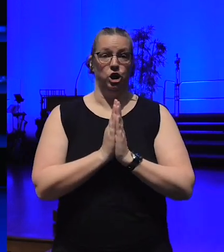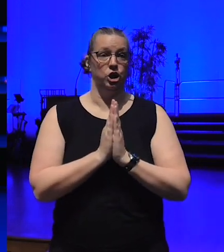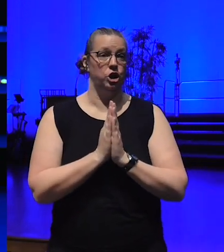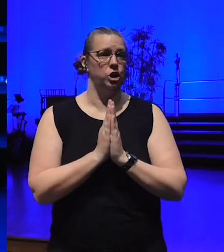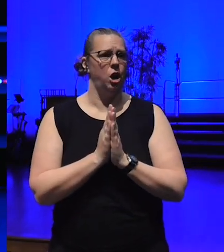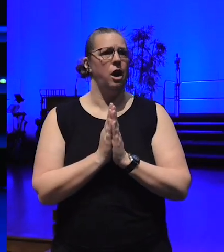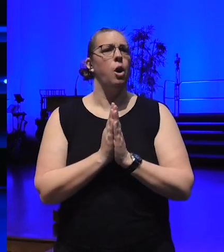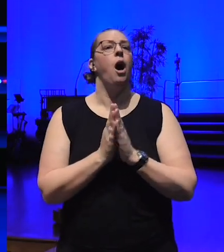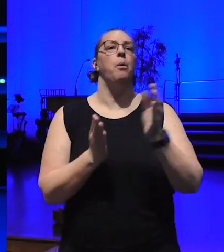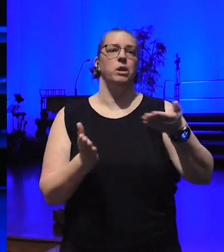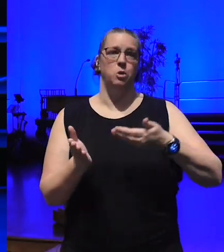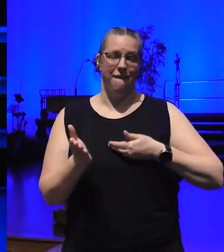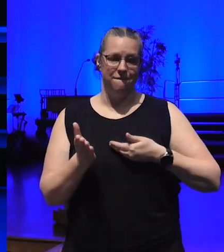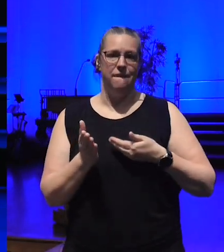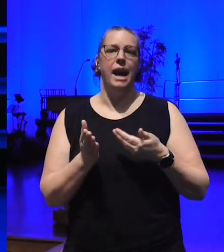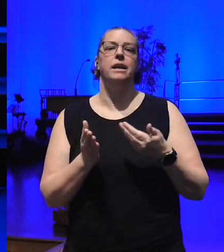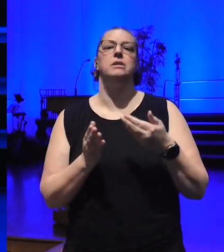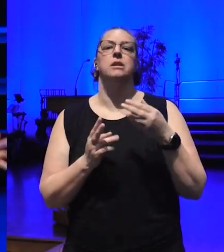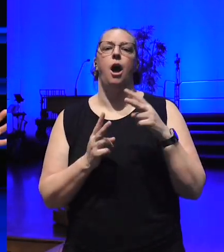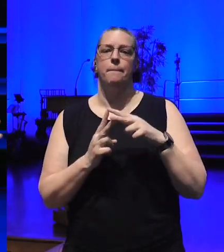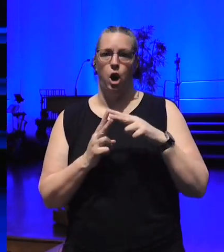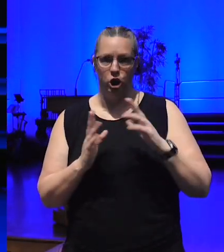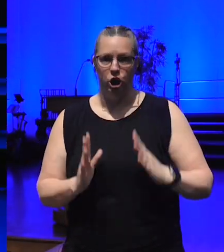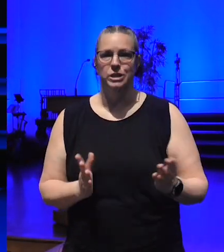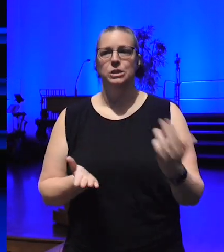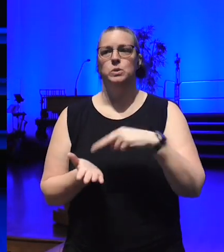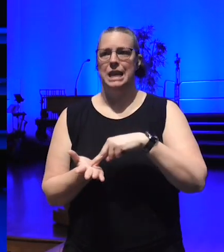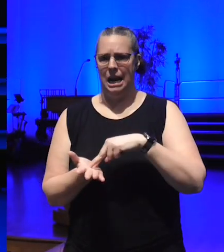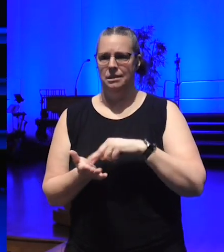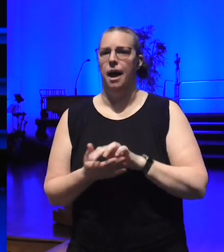incredible prayer practitioners who want to stand and join me they're available for prayer after